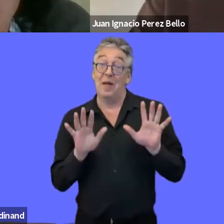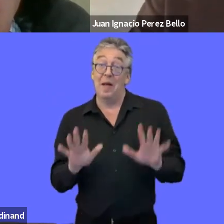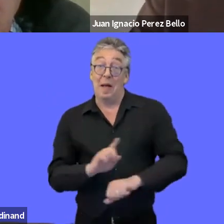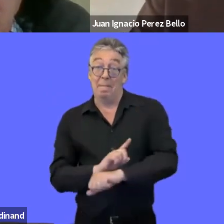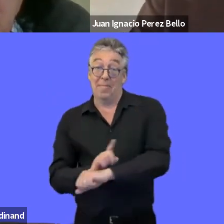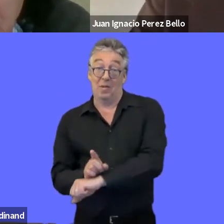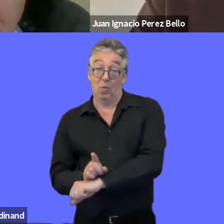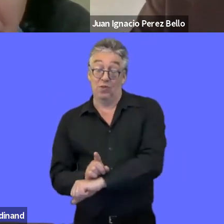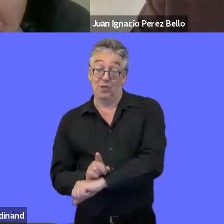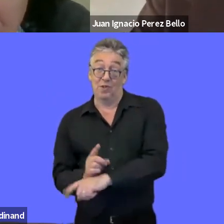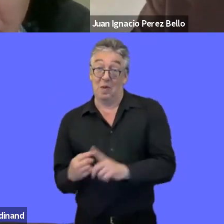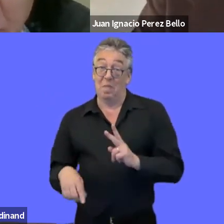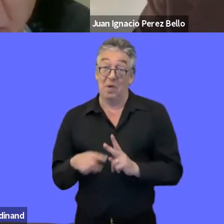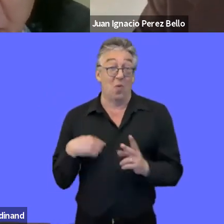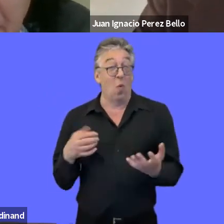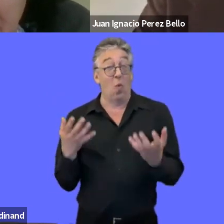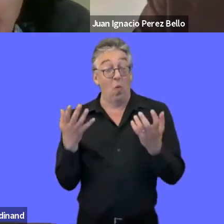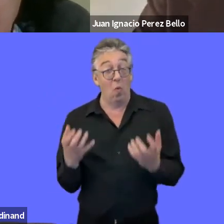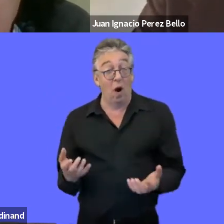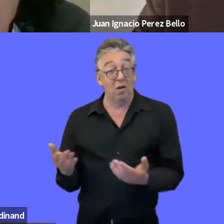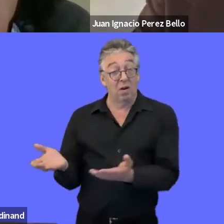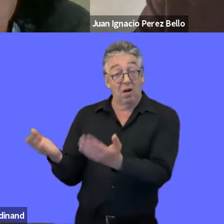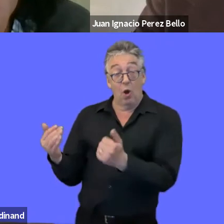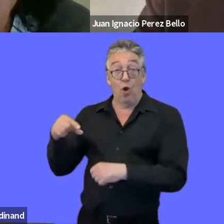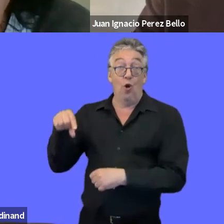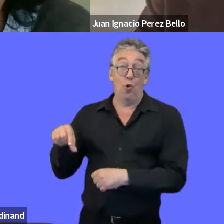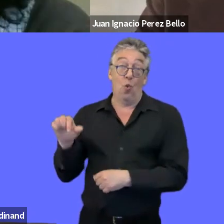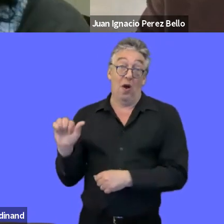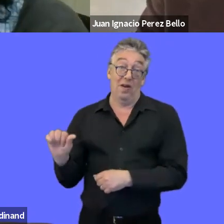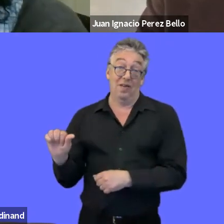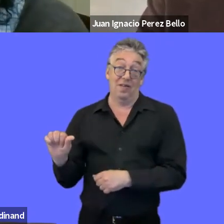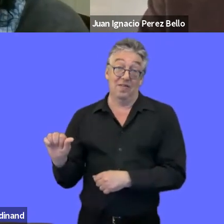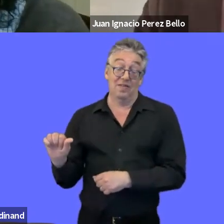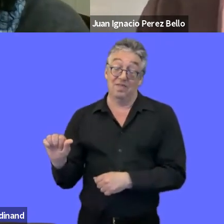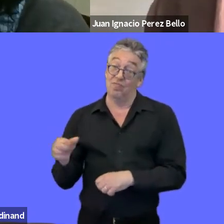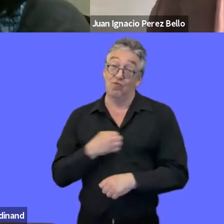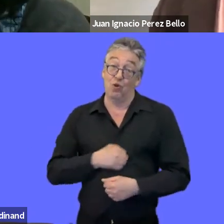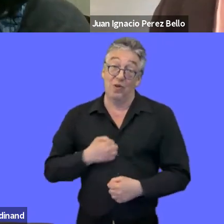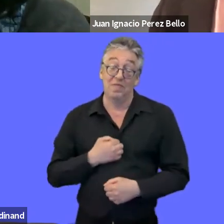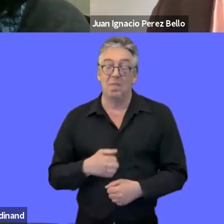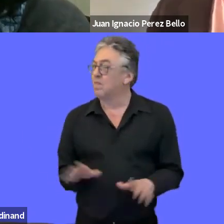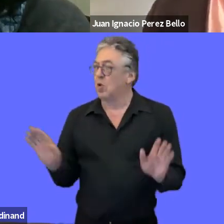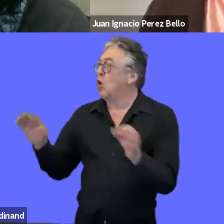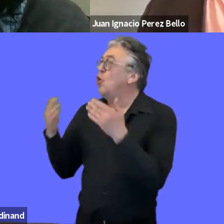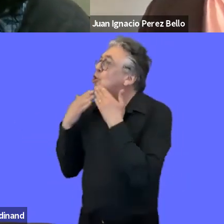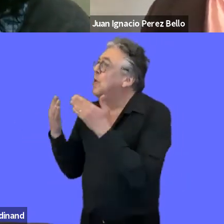to give the floors to the participants. Sorry. Thank you very much to you, no problem.